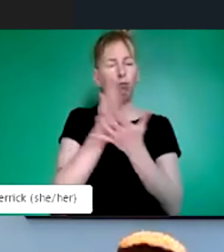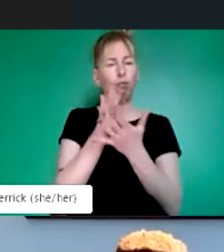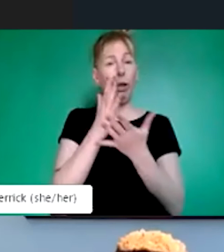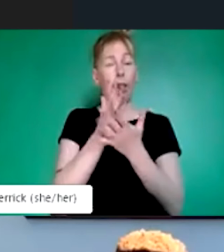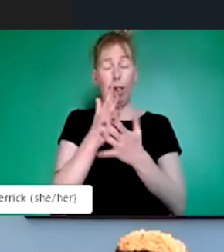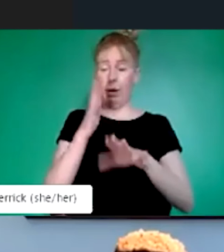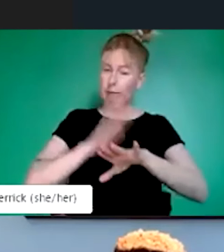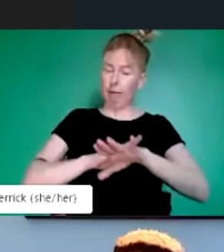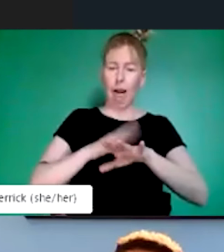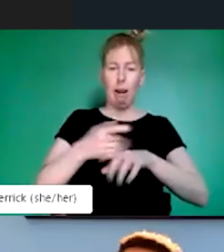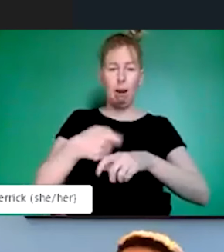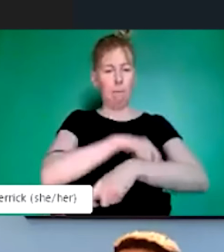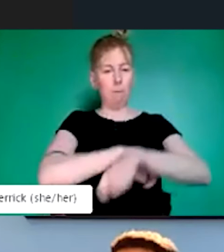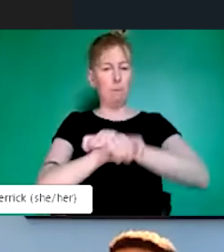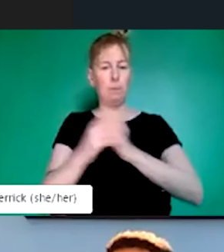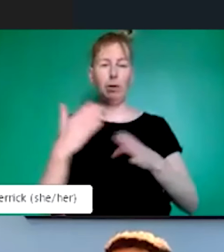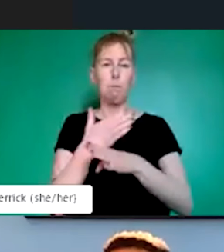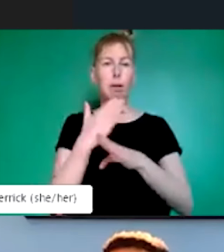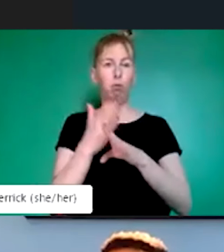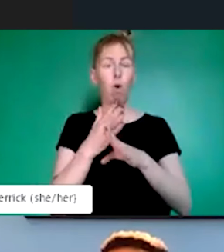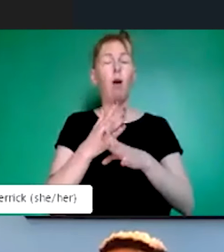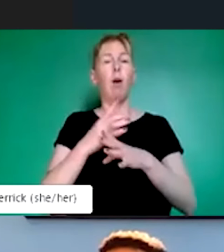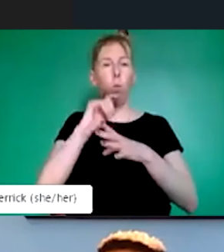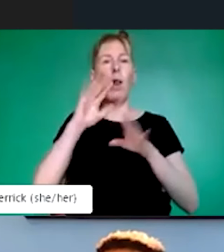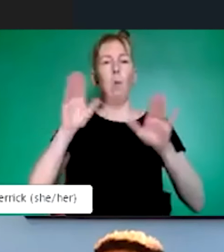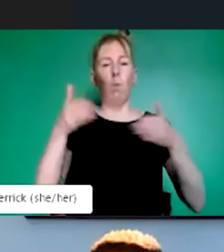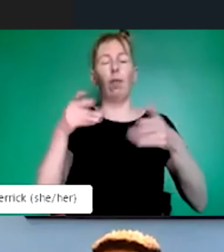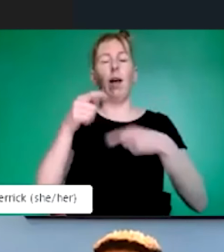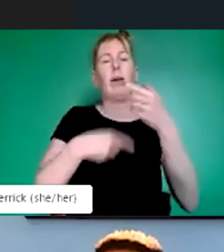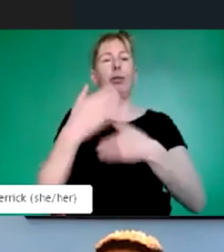like spiritual growth, when someone is interested in your spiritual growth.